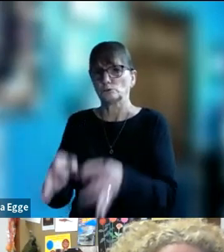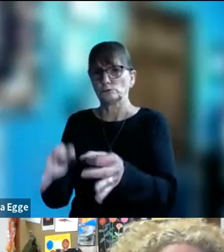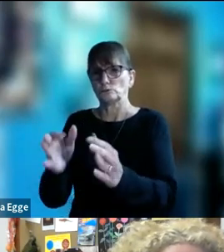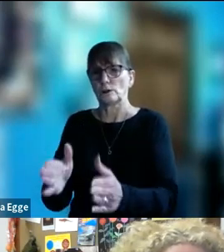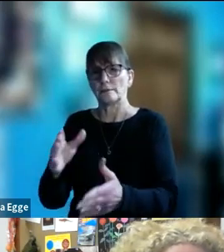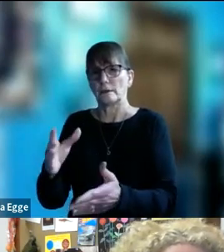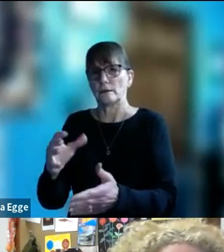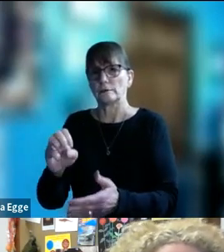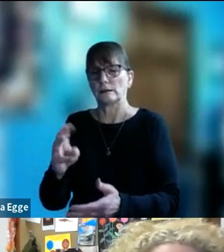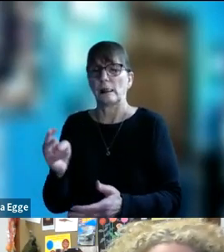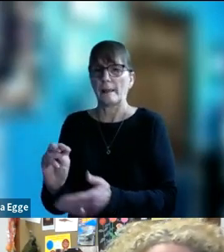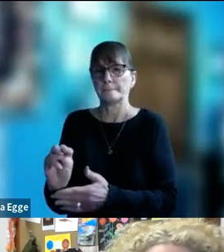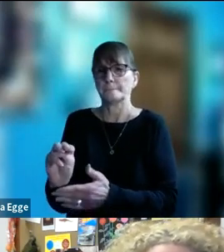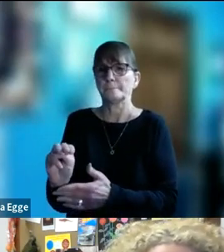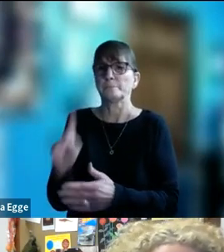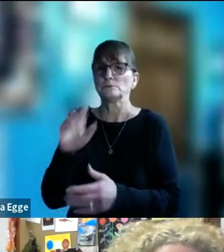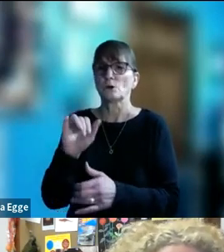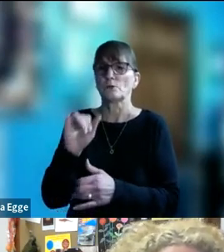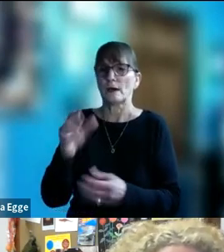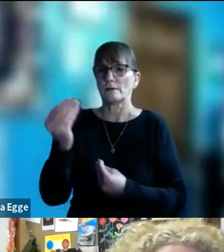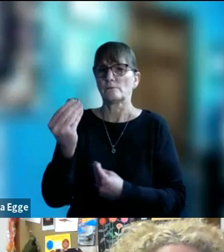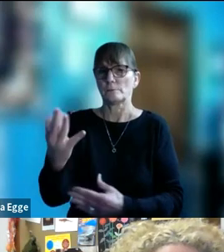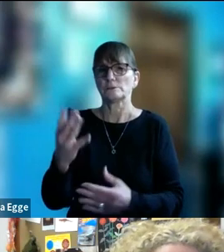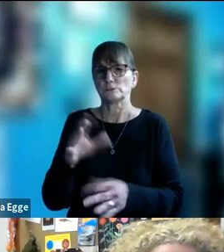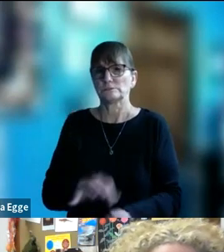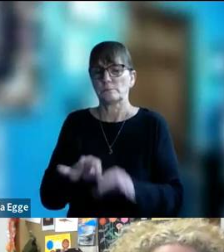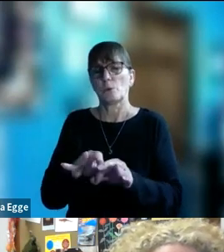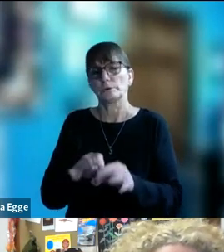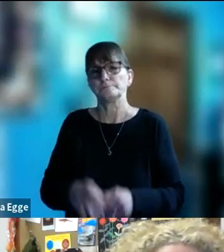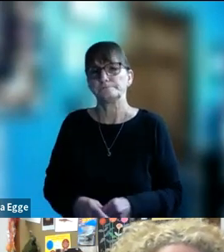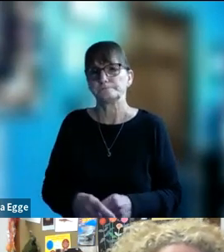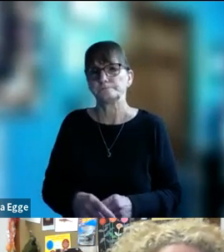So that information is very helpful if you guys can, when you include those.